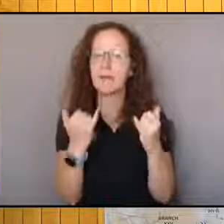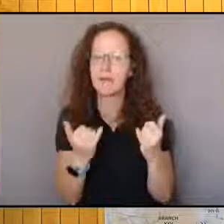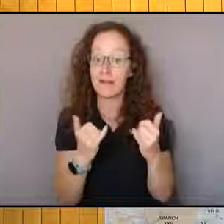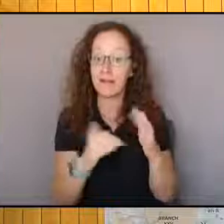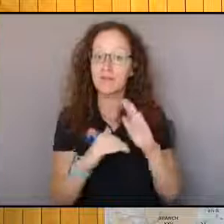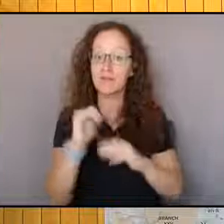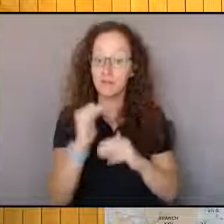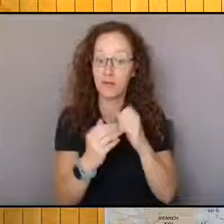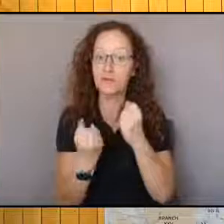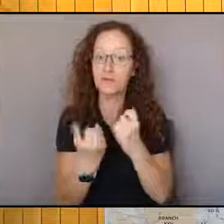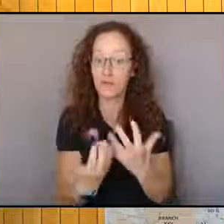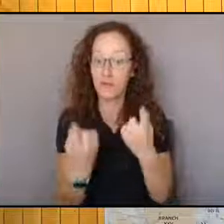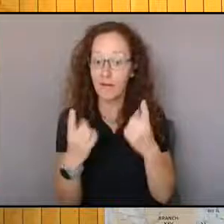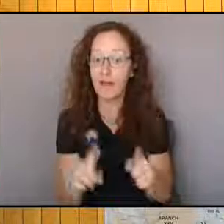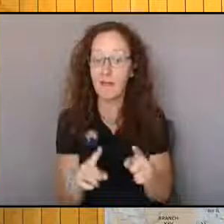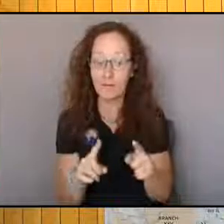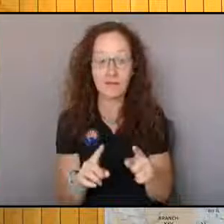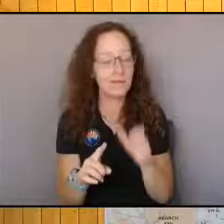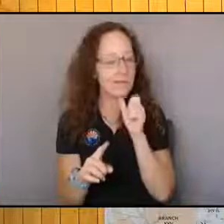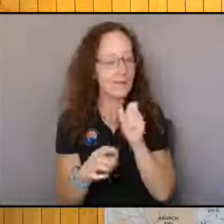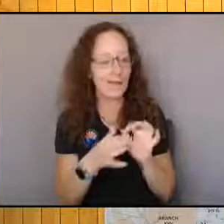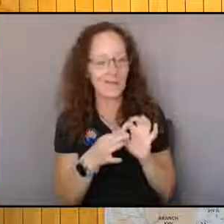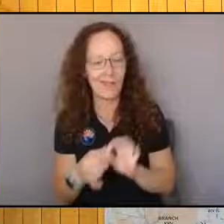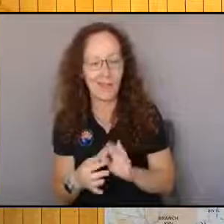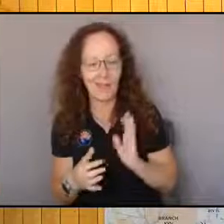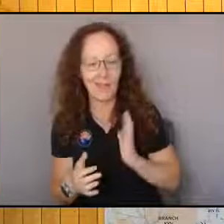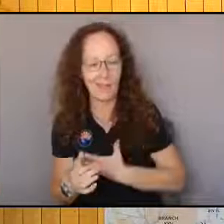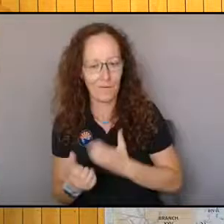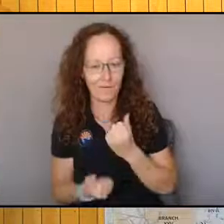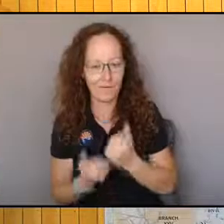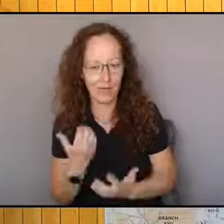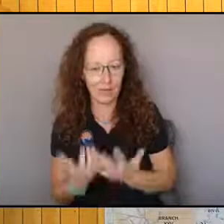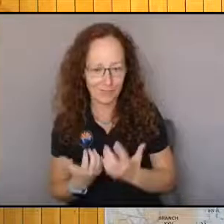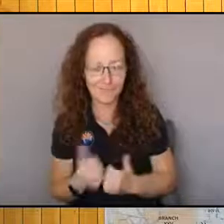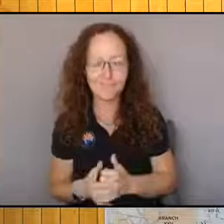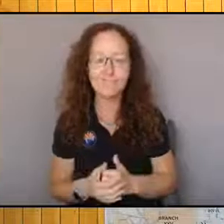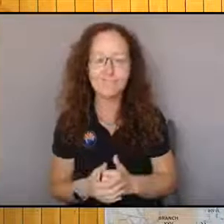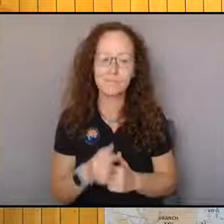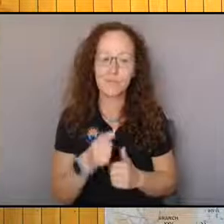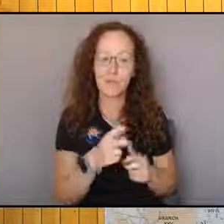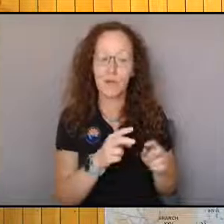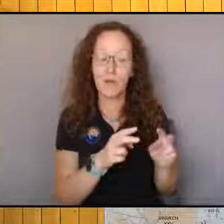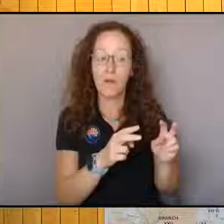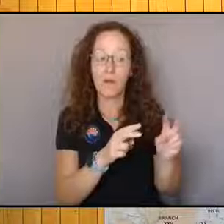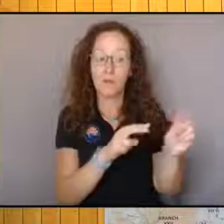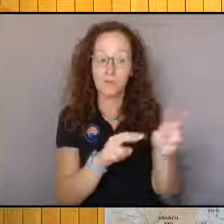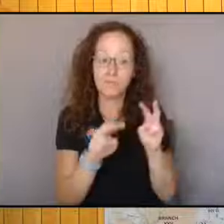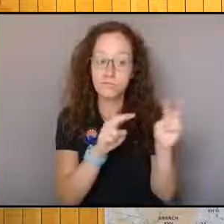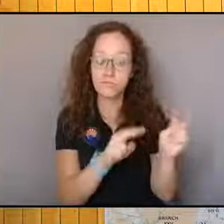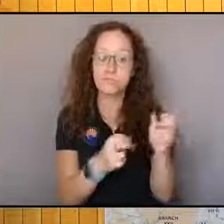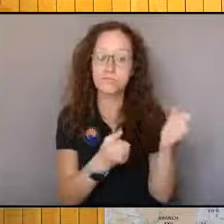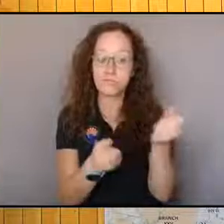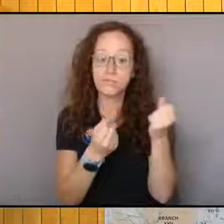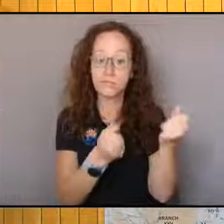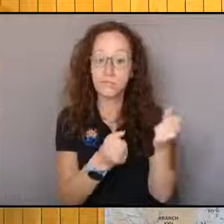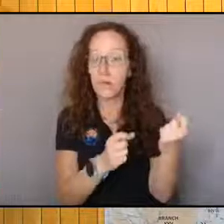UNRELATED TO THE WILDLAND FIRE THAT OCCURRED AND SOME OF THOSE PATROLLING RESOURCES WERE ABLE TO HELP THE